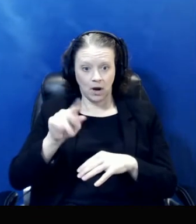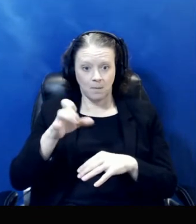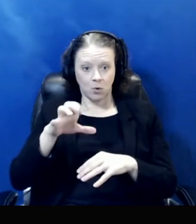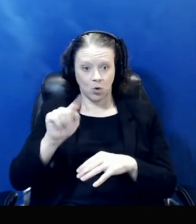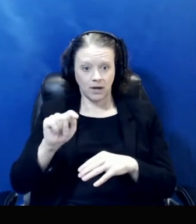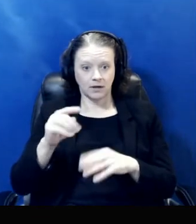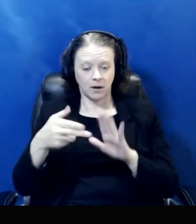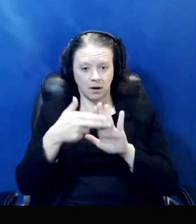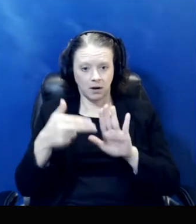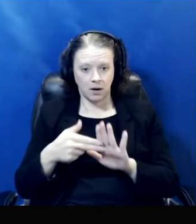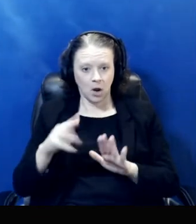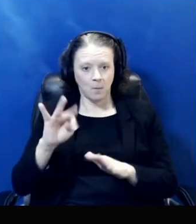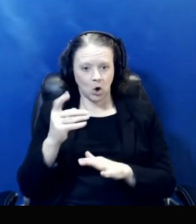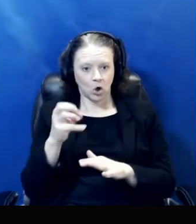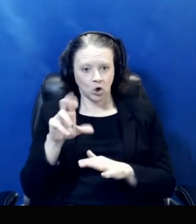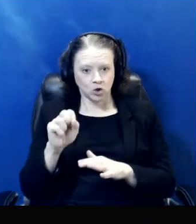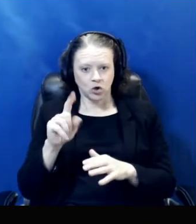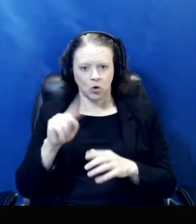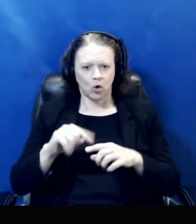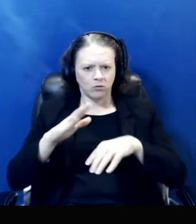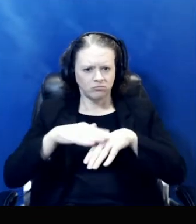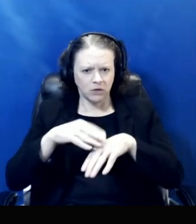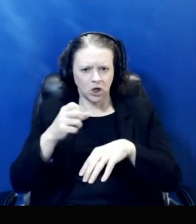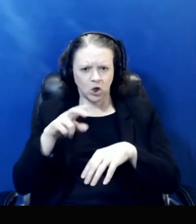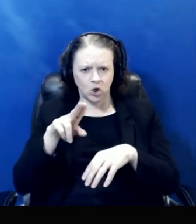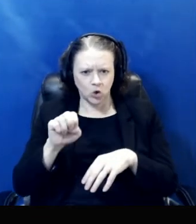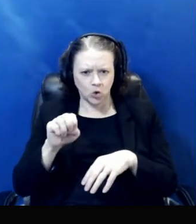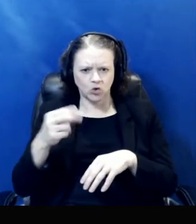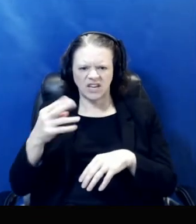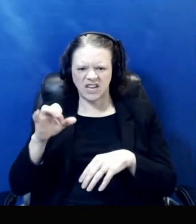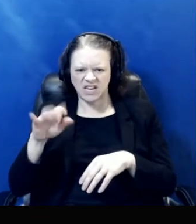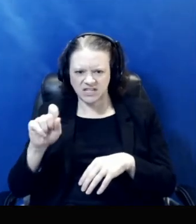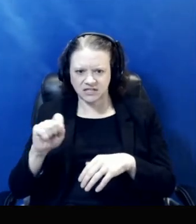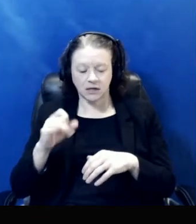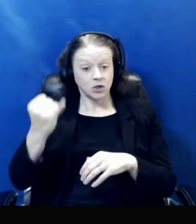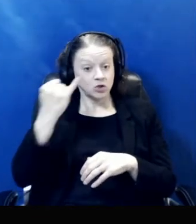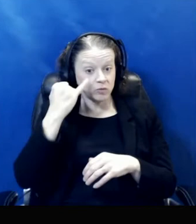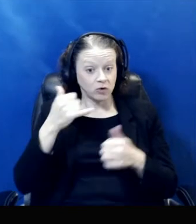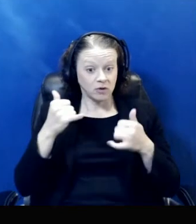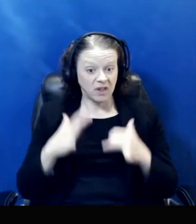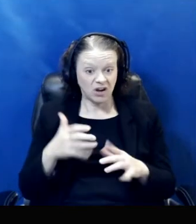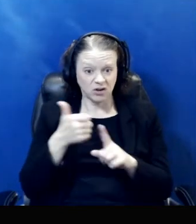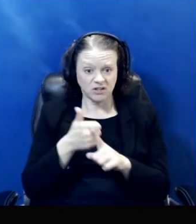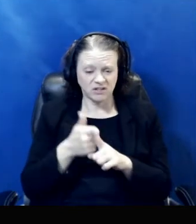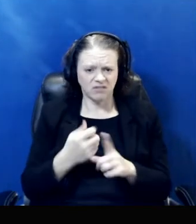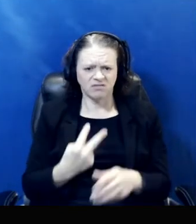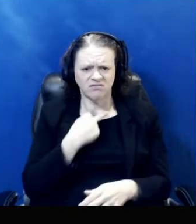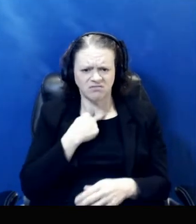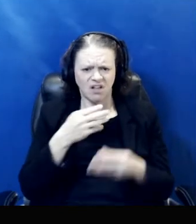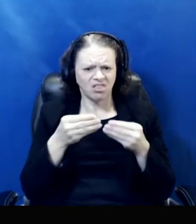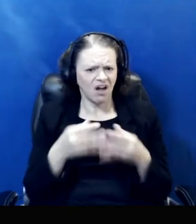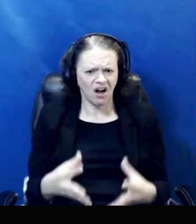so when a player is stuck or lost in a game, they could utilize that tool to unblock themselves. Then